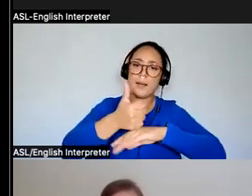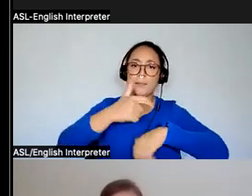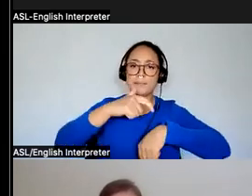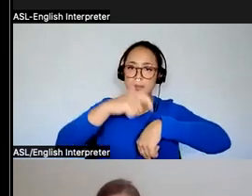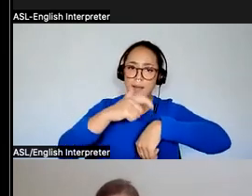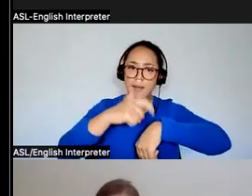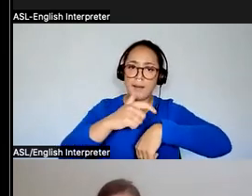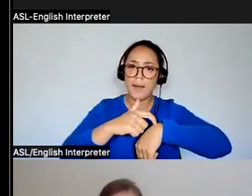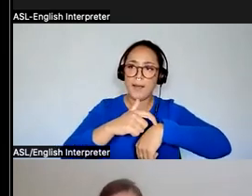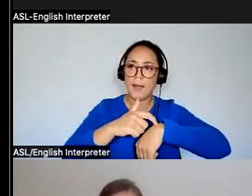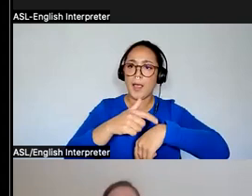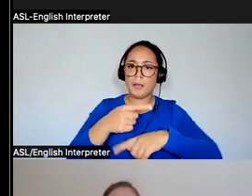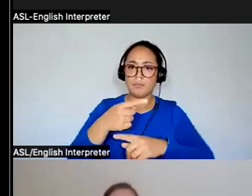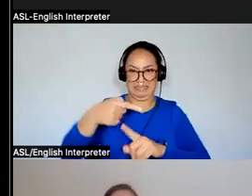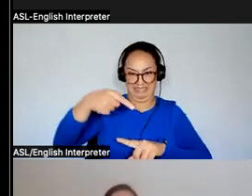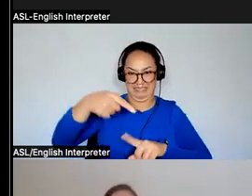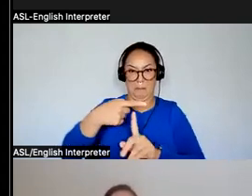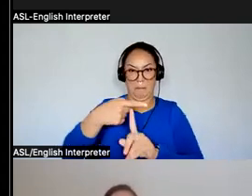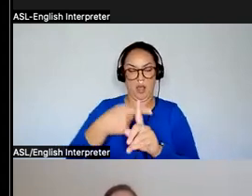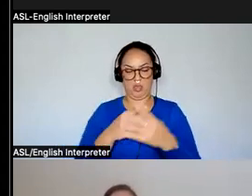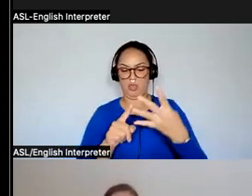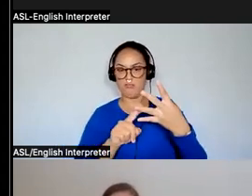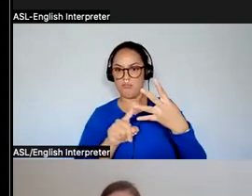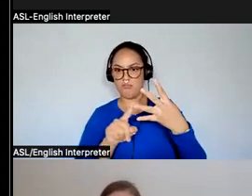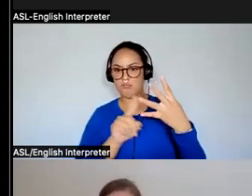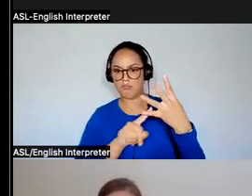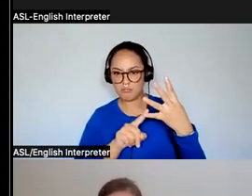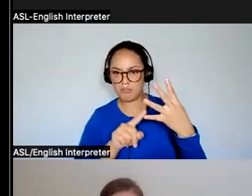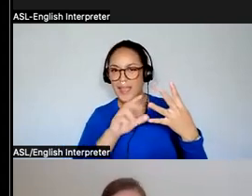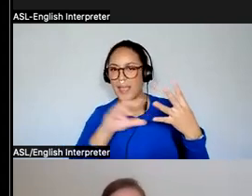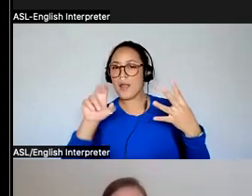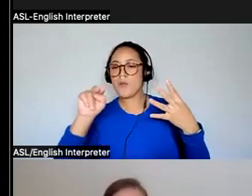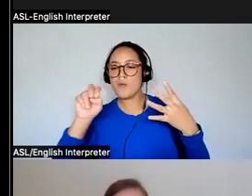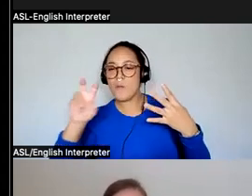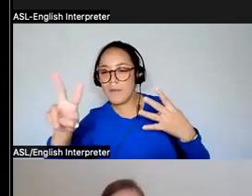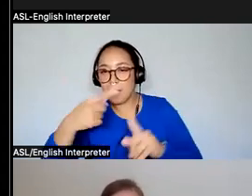And in November, there will be three, I think three or four days that I'm offering this.